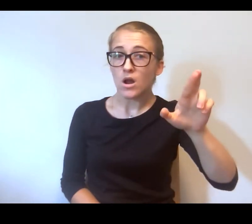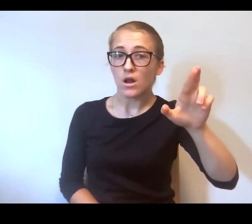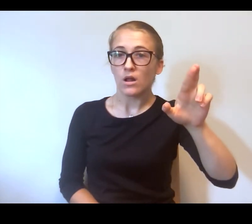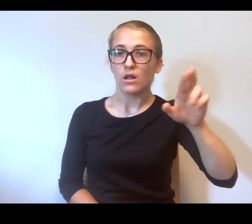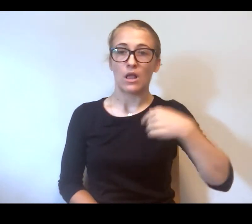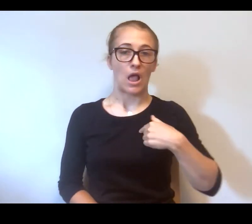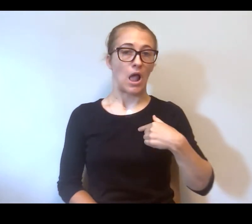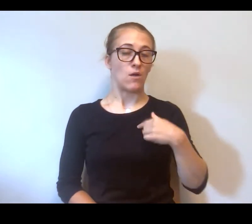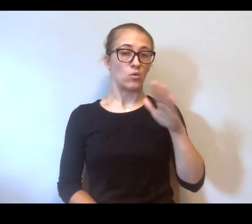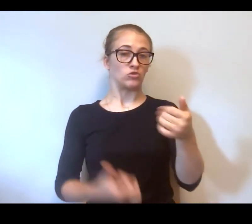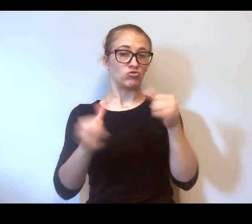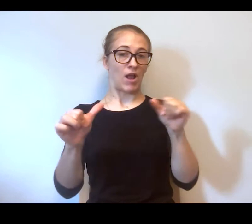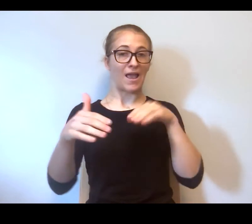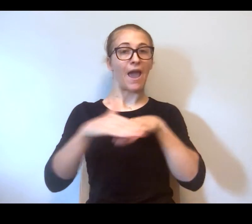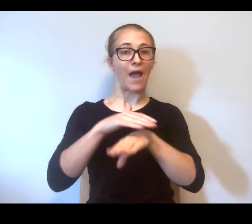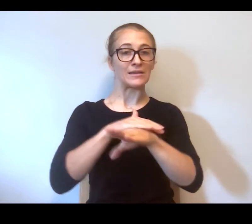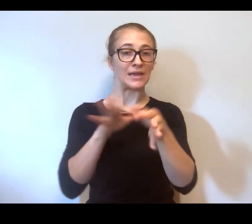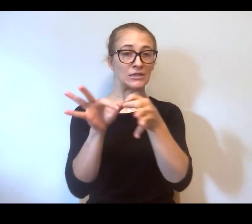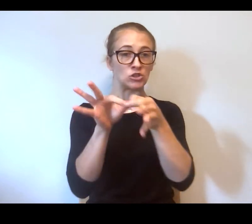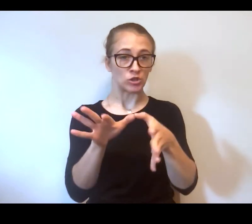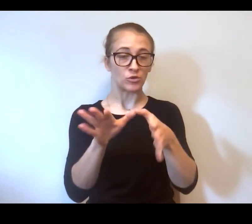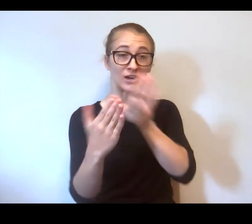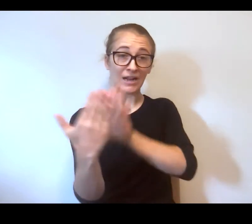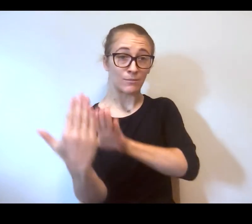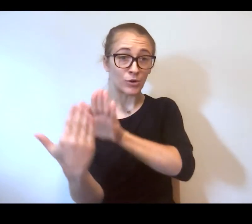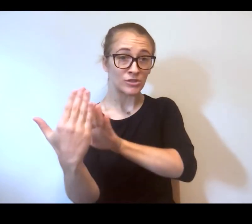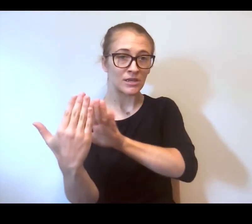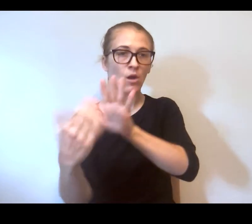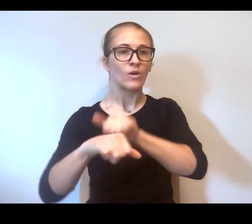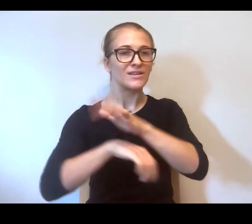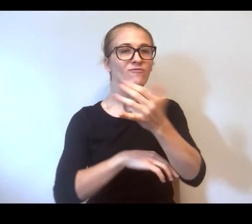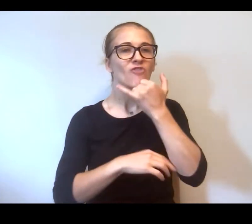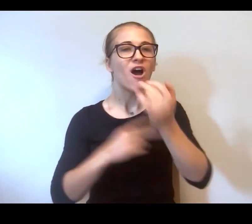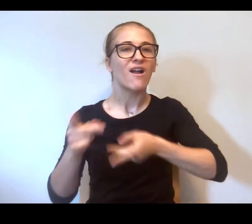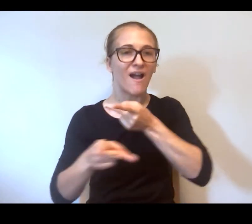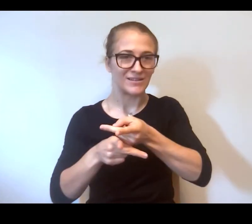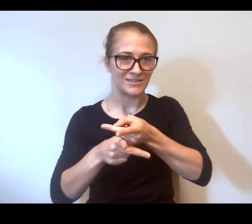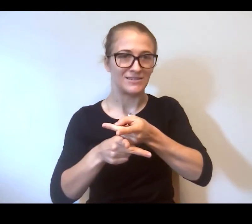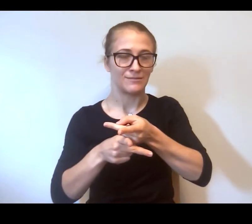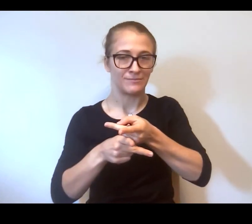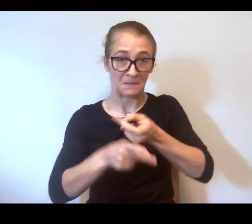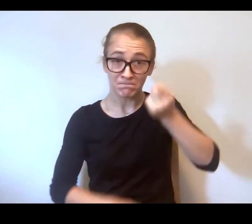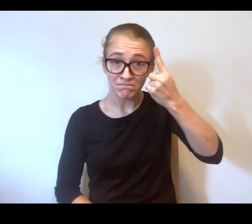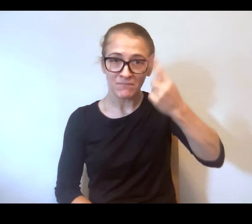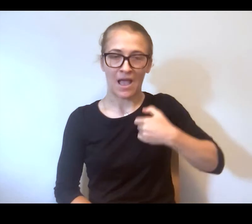Or I would be trying to access the interpreter in person and they would send the wrong type of interpreter because there